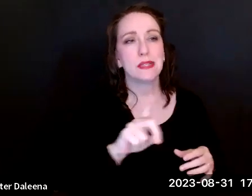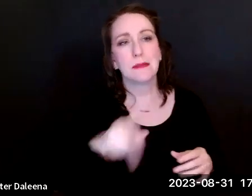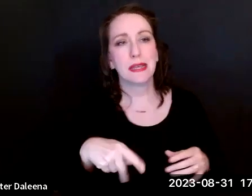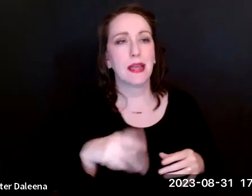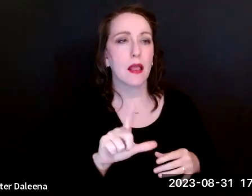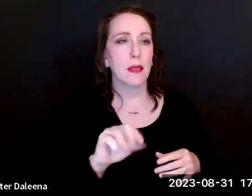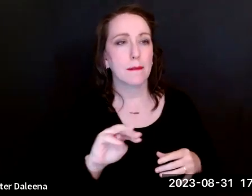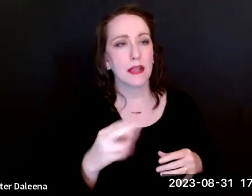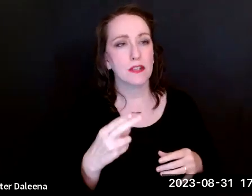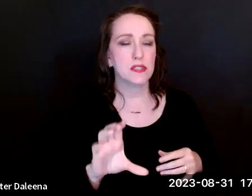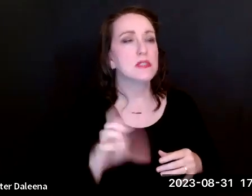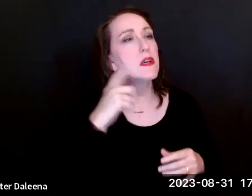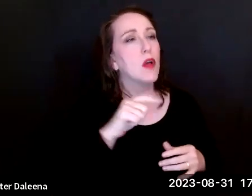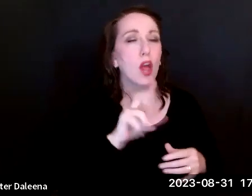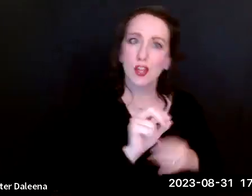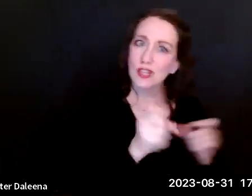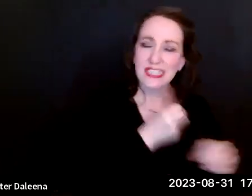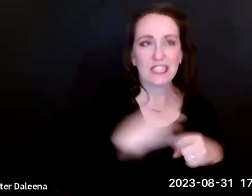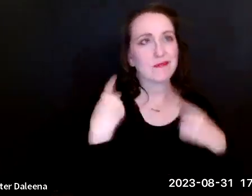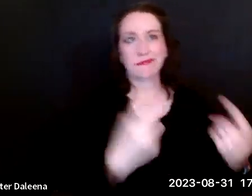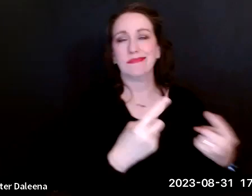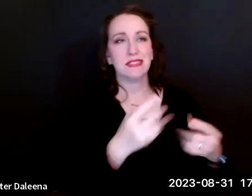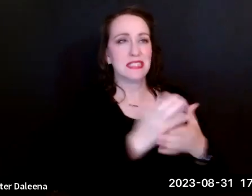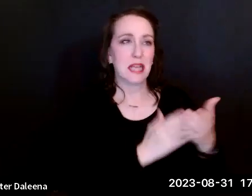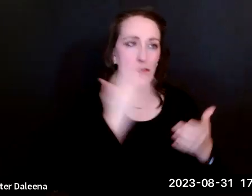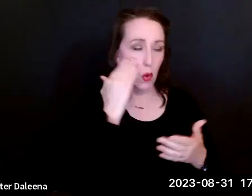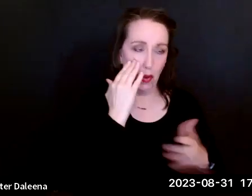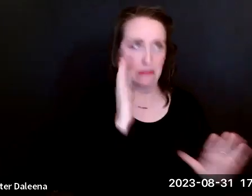over 30 years and there's some people that snows are out of joint you know because of